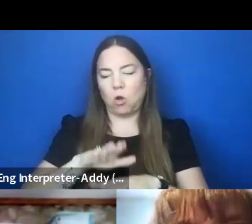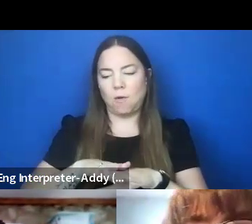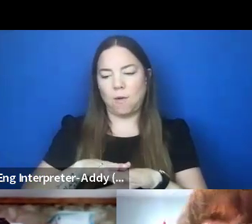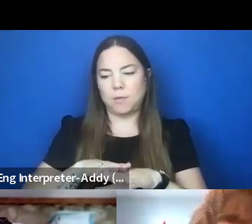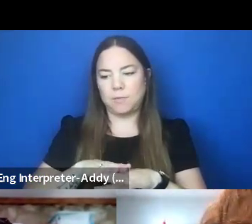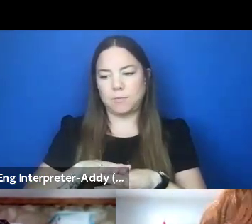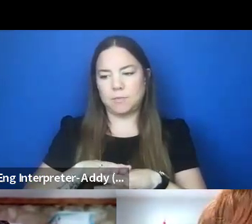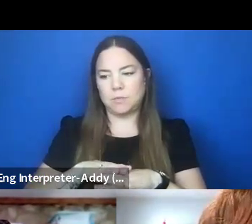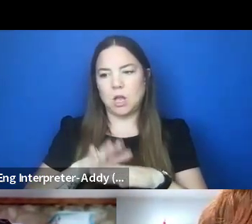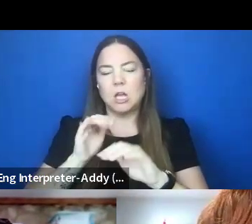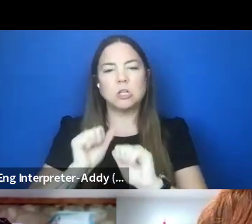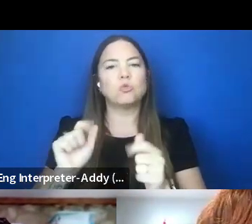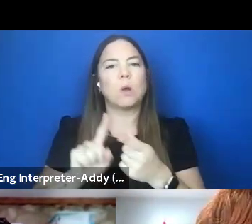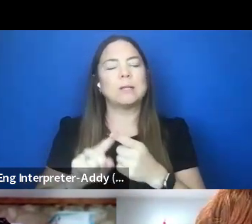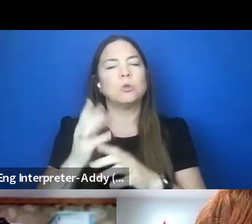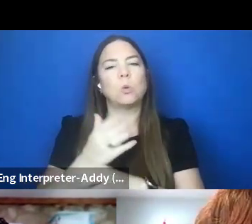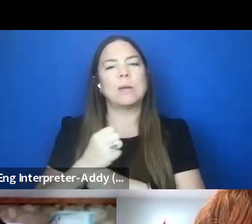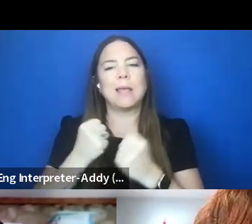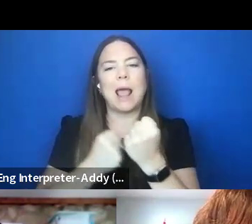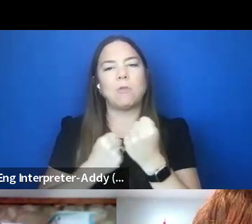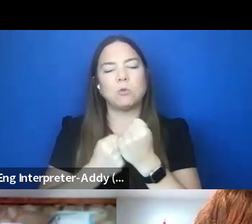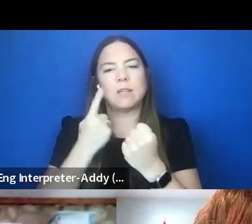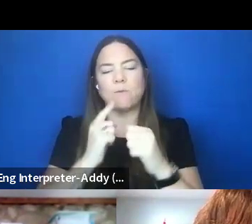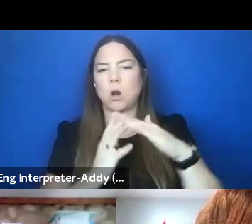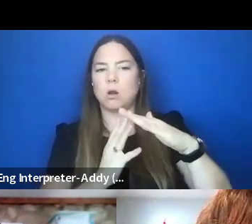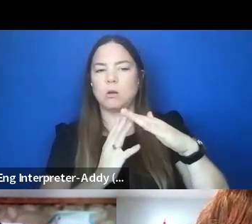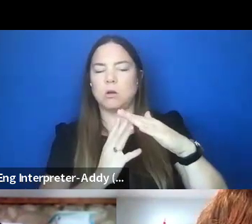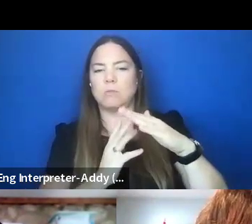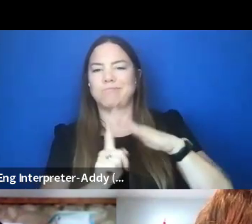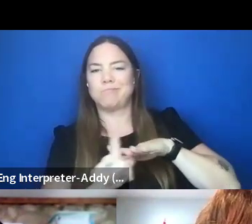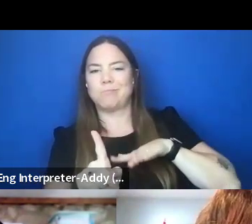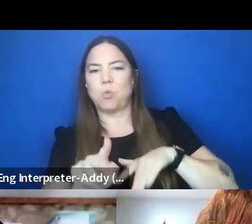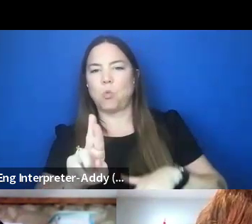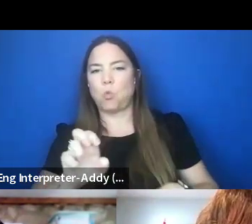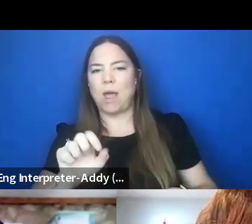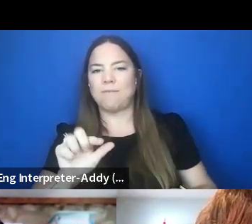Aerius Franklin: some advocacy for the refugees and immigrant communities here we've partnered with